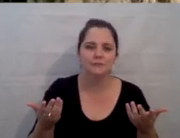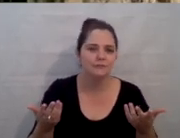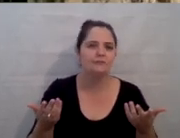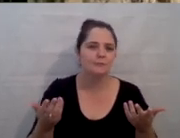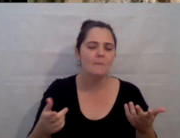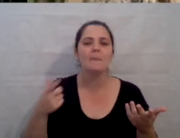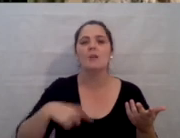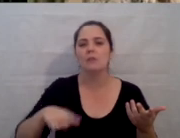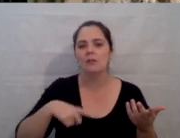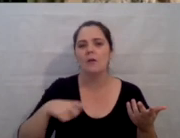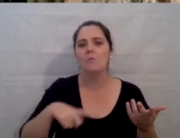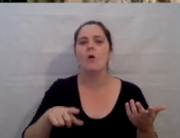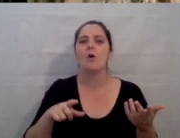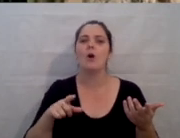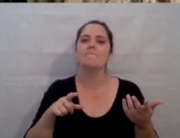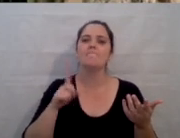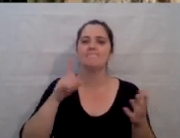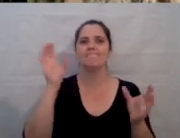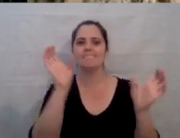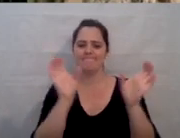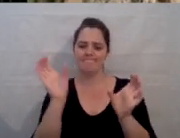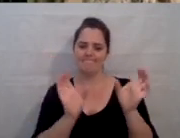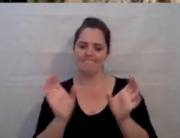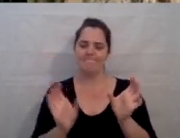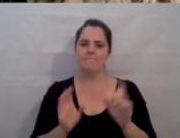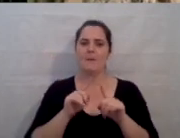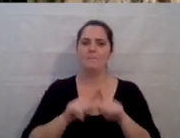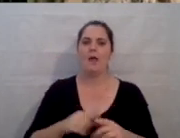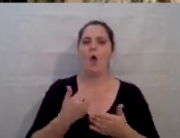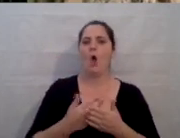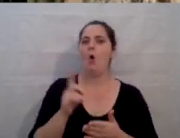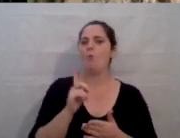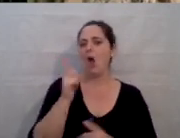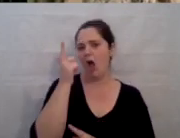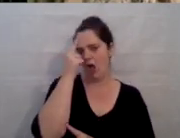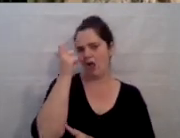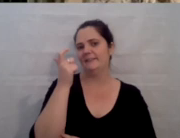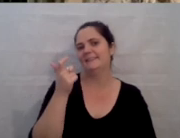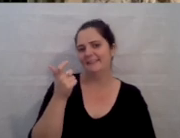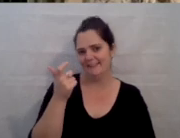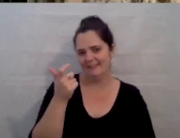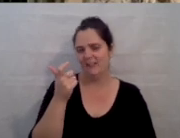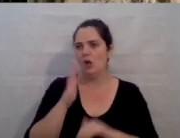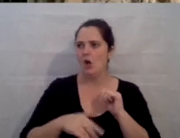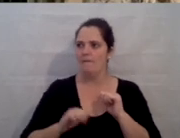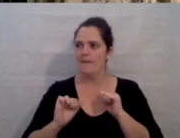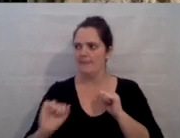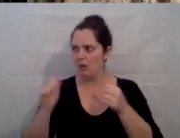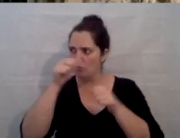again a set of ideals based on classical statues, based on patterns, based on anatomy, based on the history of art.